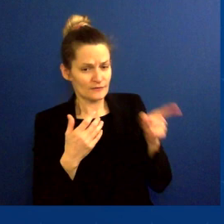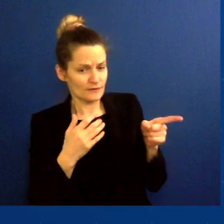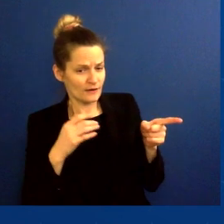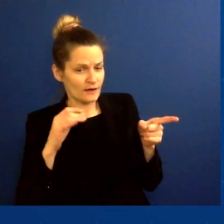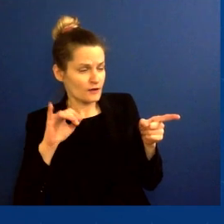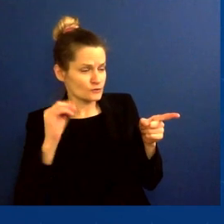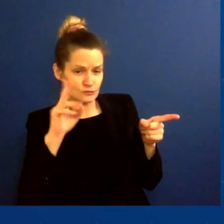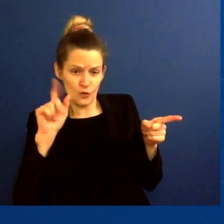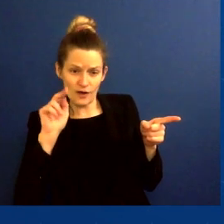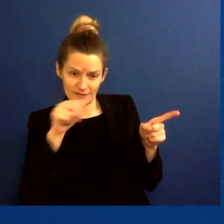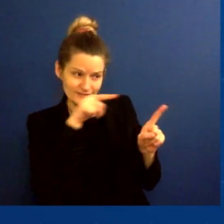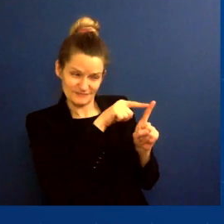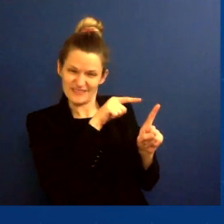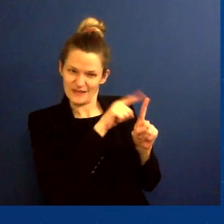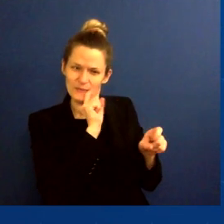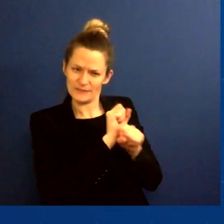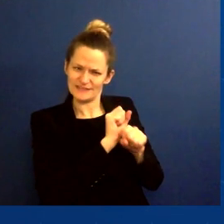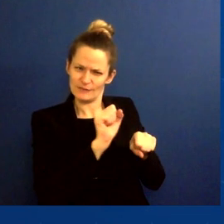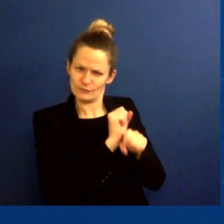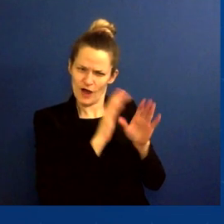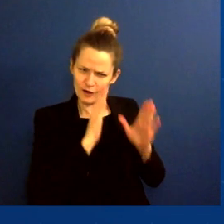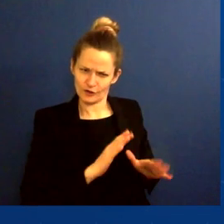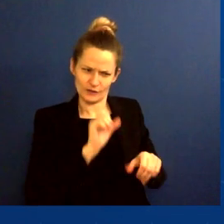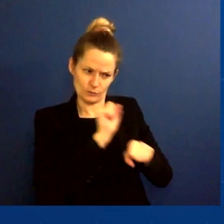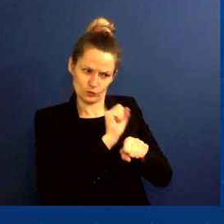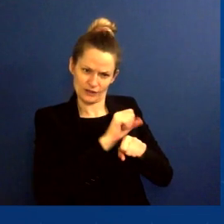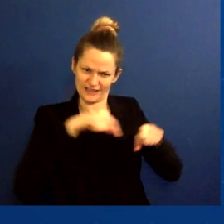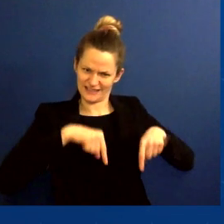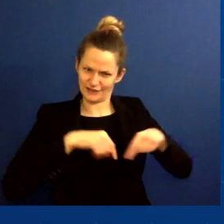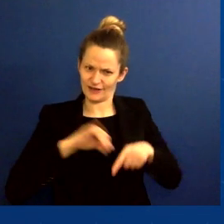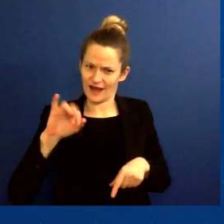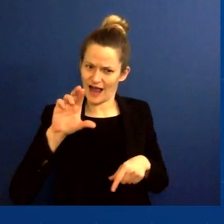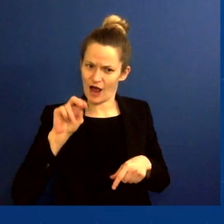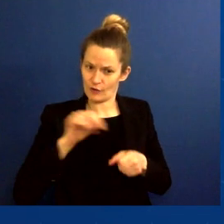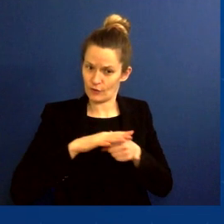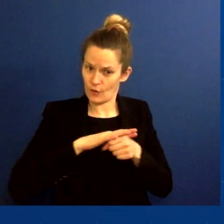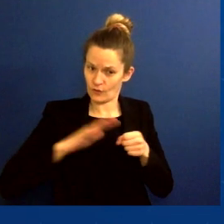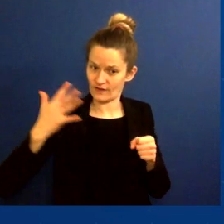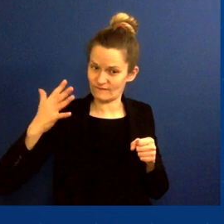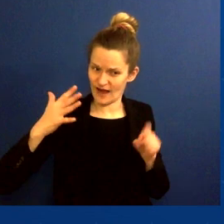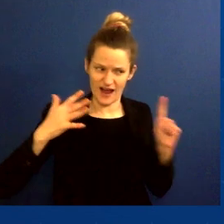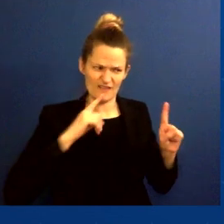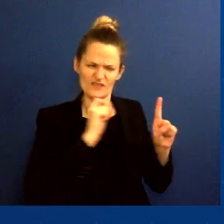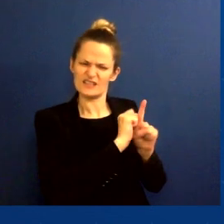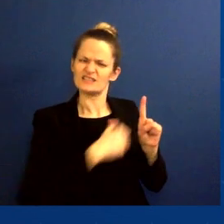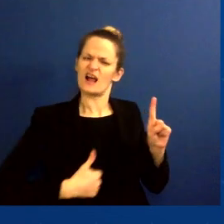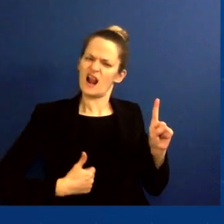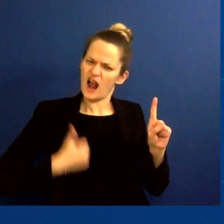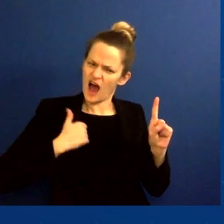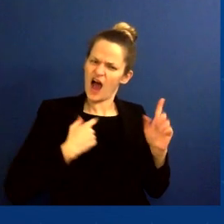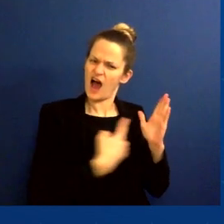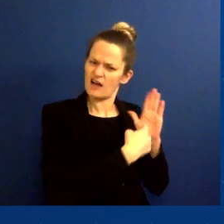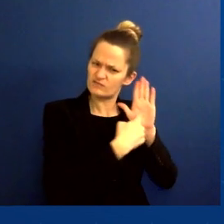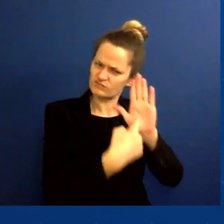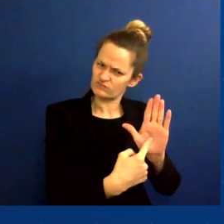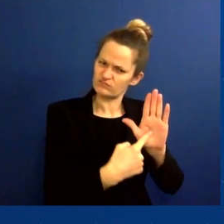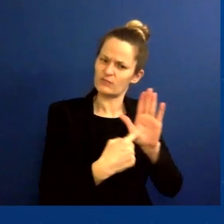and a living example, a role model of what is possible when we invest in our workers.